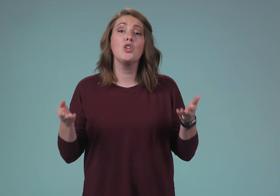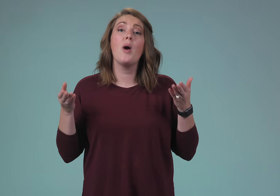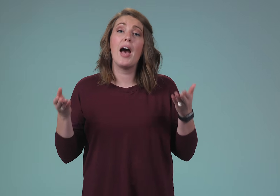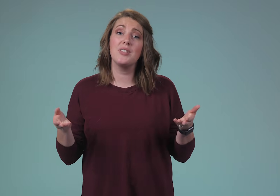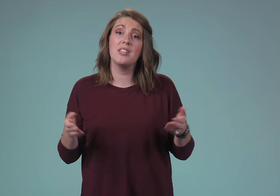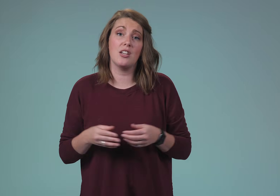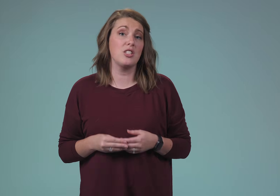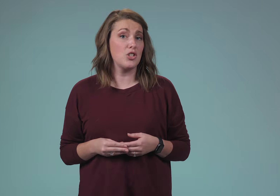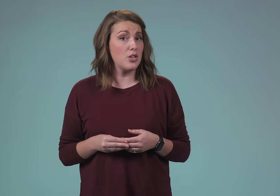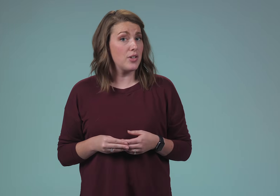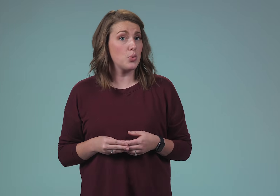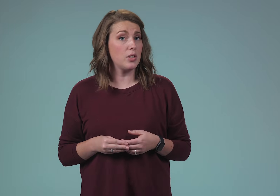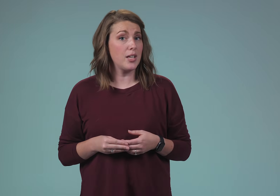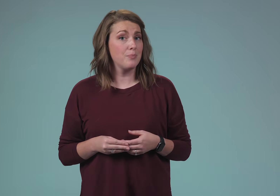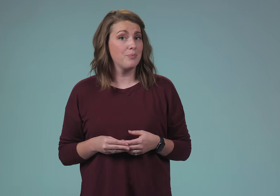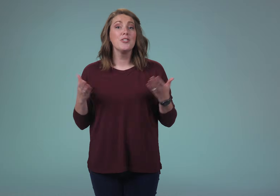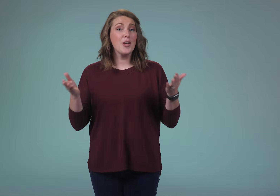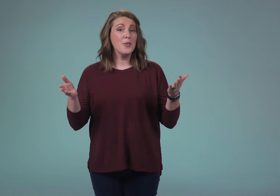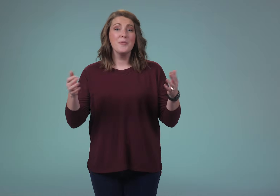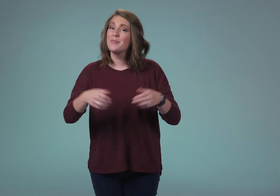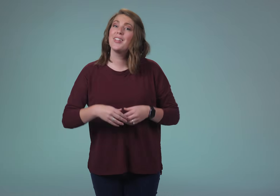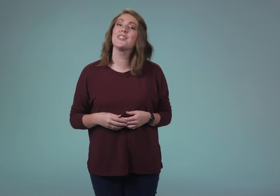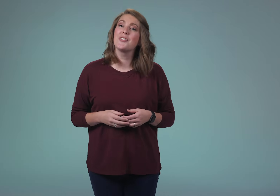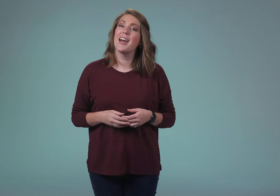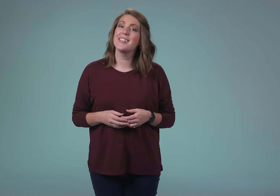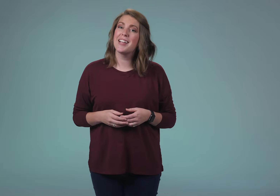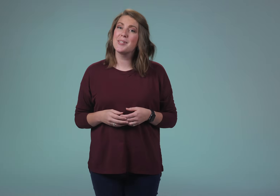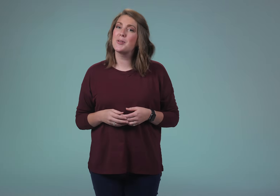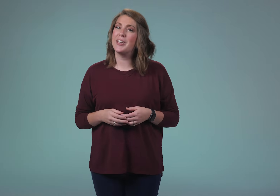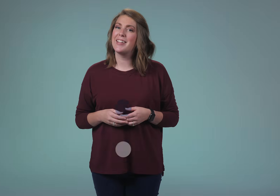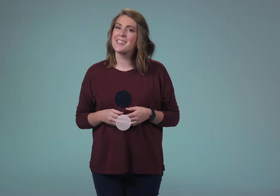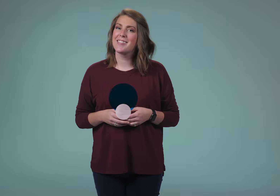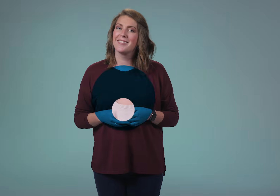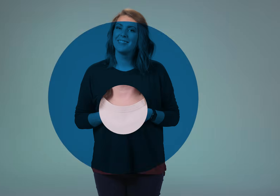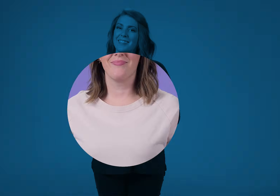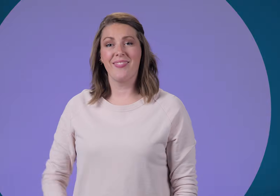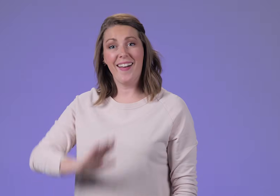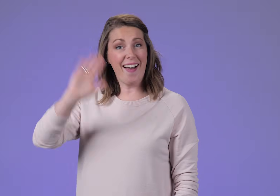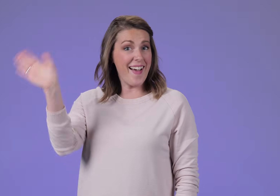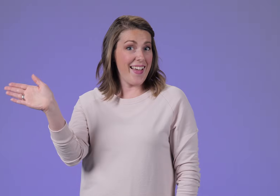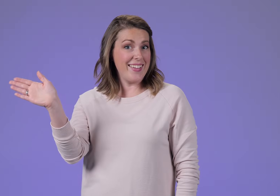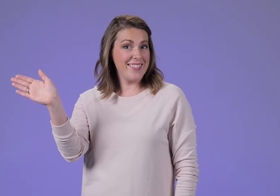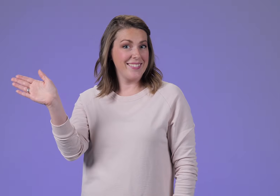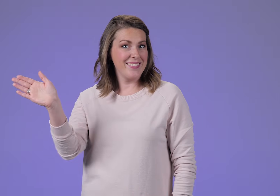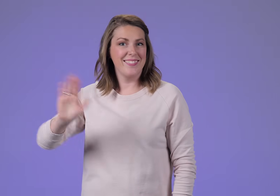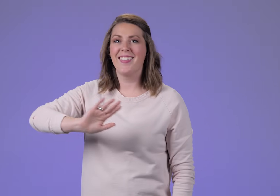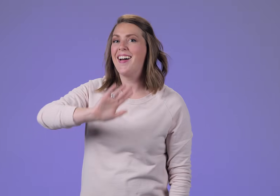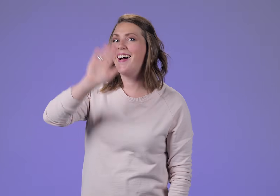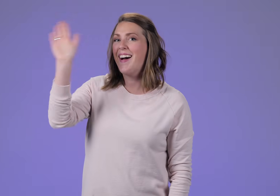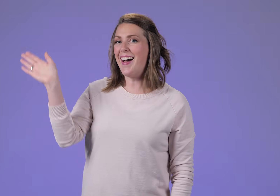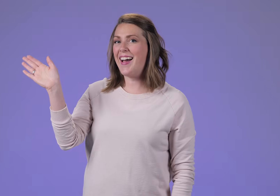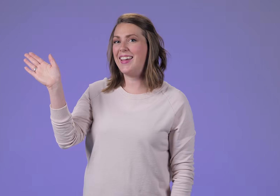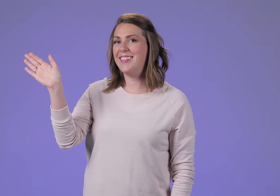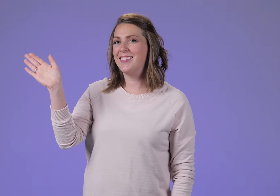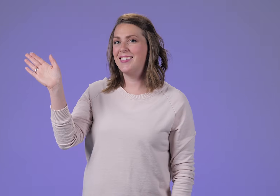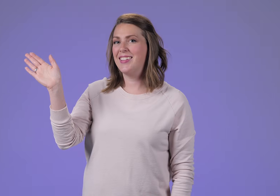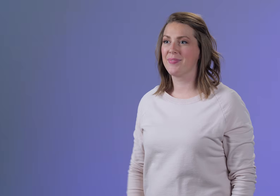you have to get their attention visually. So let's learn how to sign some greetings. HI HI